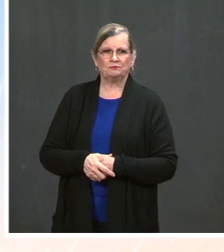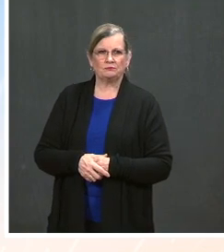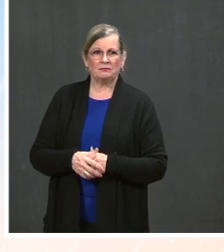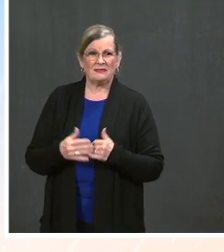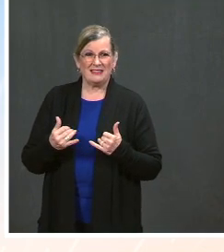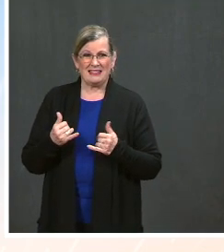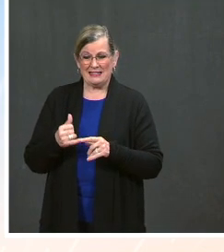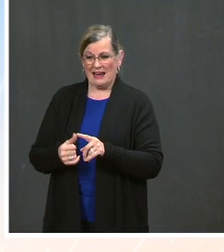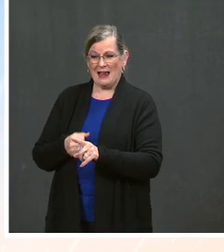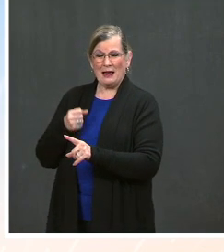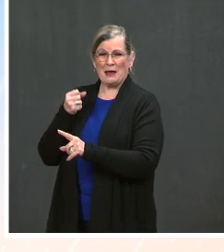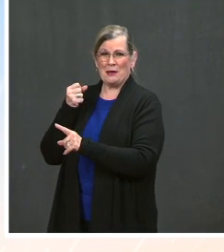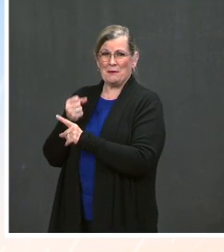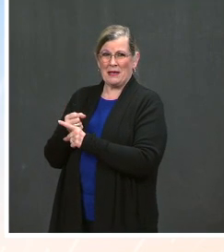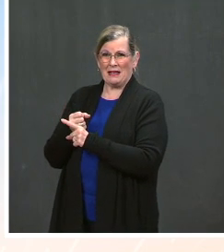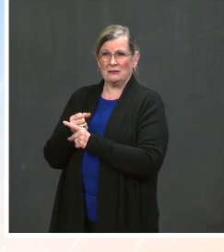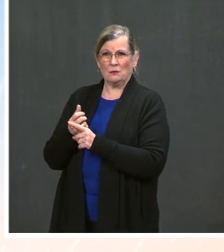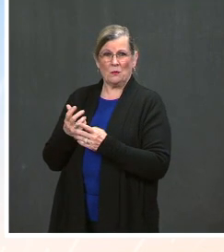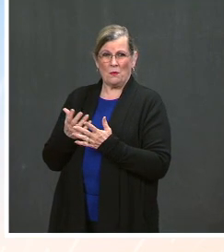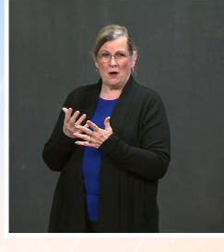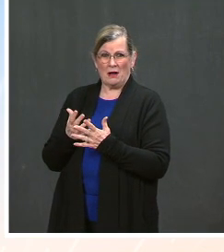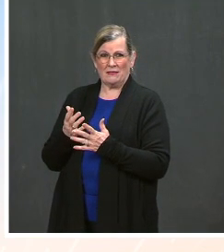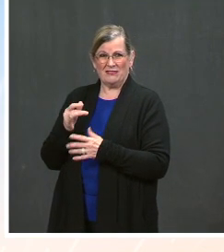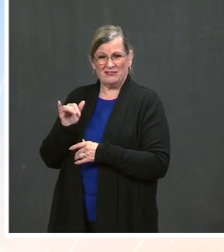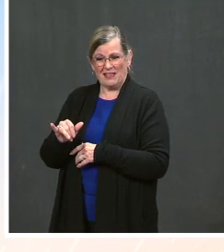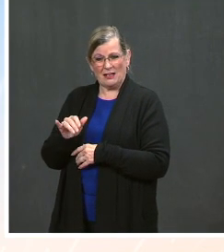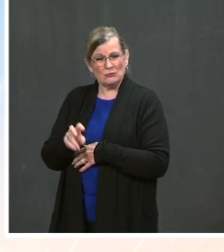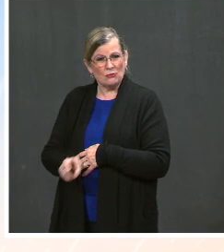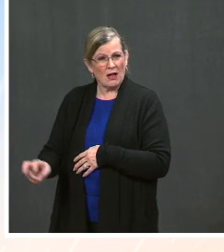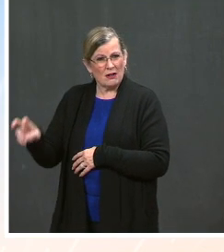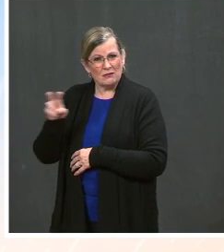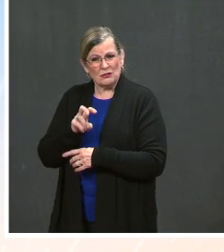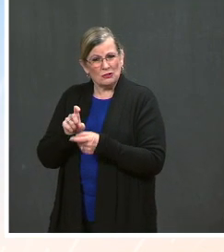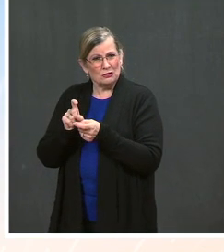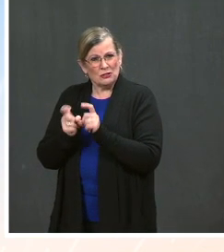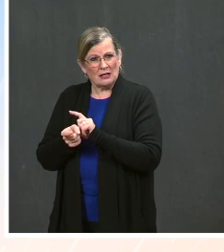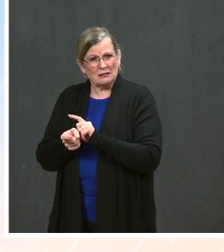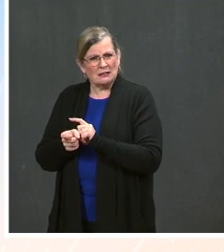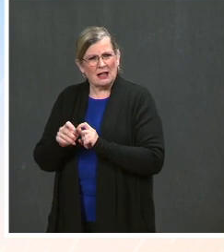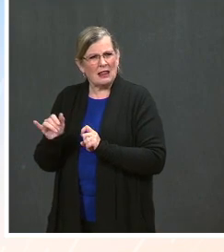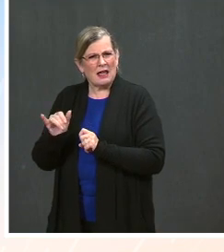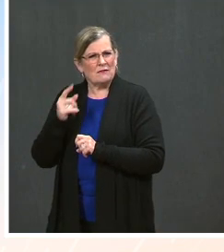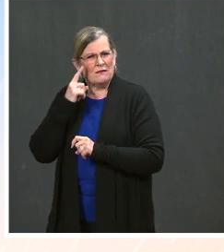the CDC is saying those who are fully vaccinated can travel. Obviously, hospitality, travel, entertainment